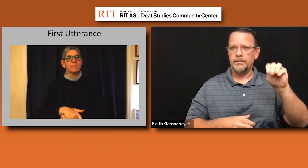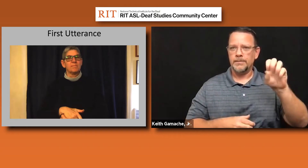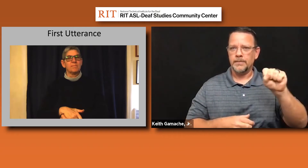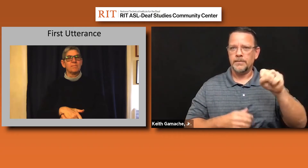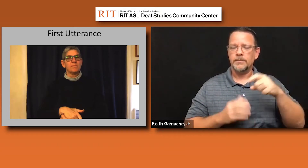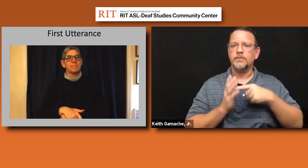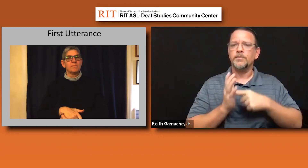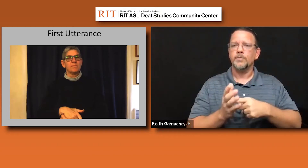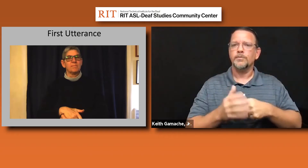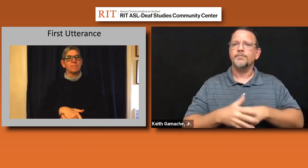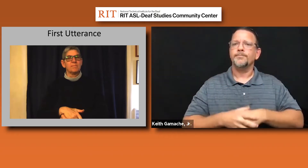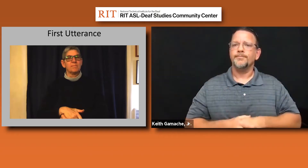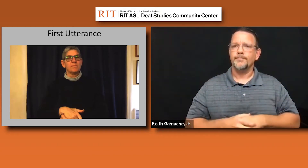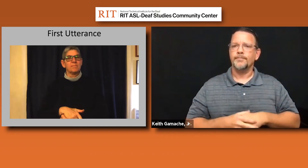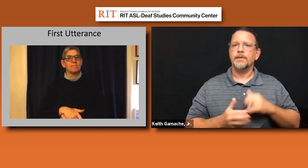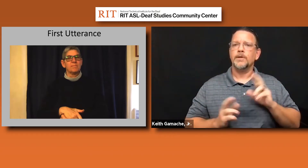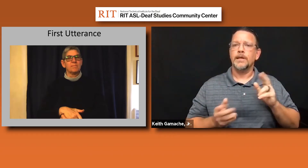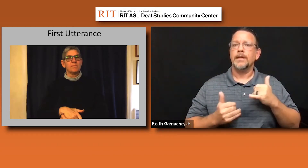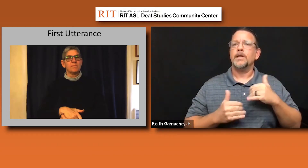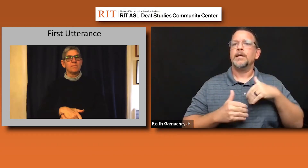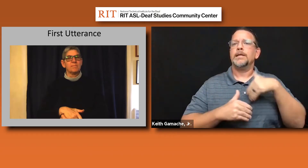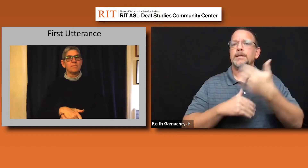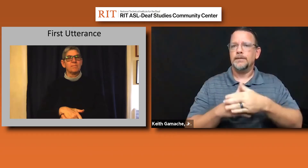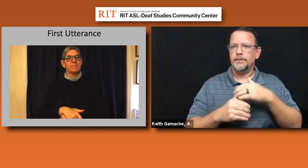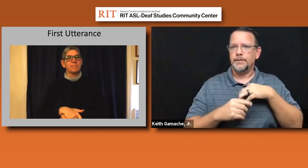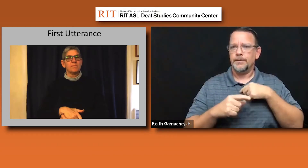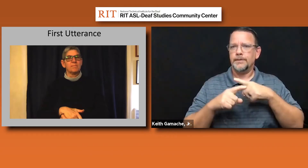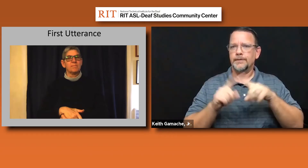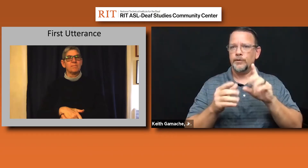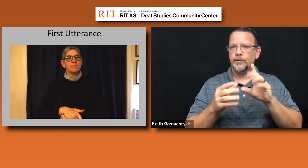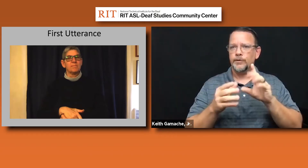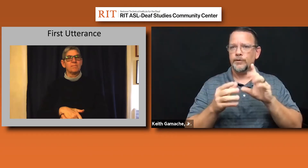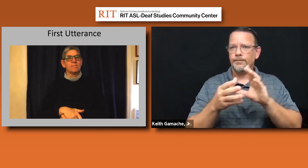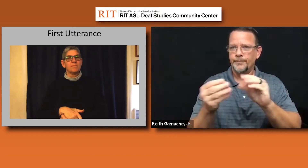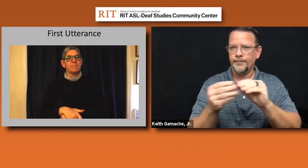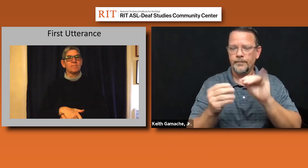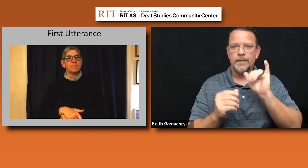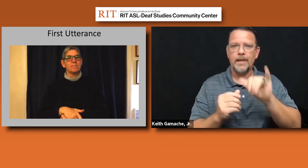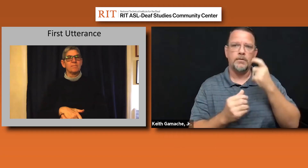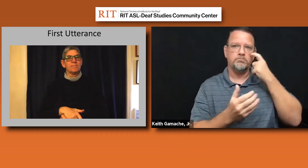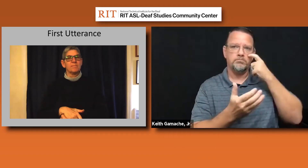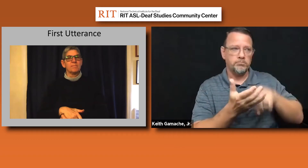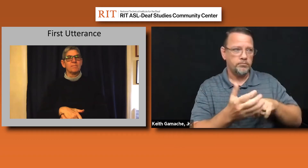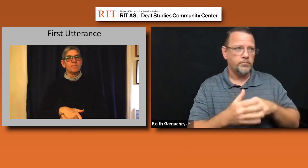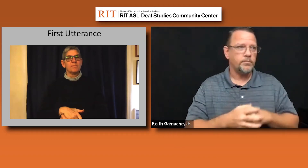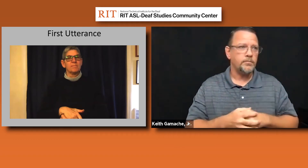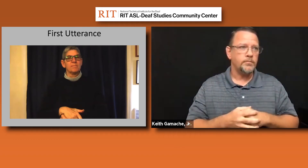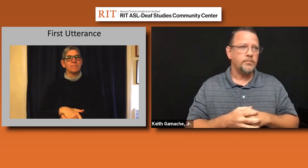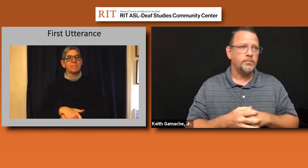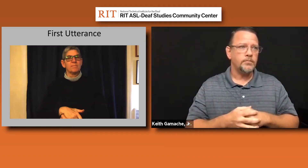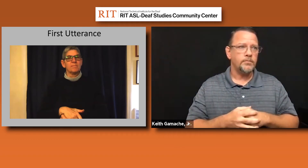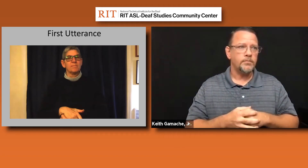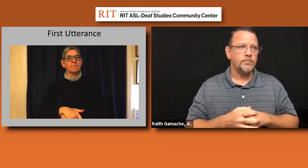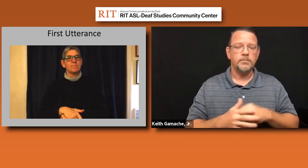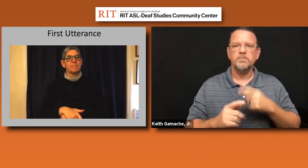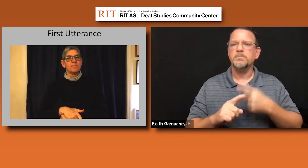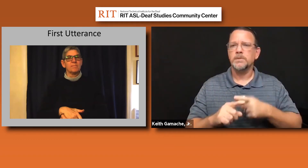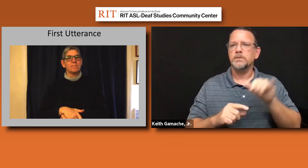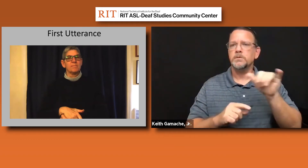This is a non-manual signal to indicate that this thought is complete and she's now going on to the next point, so that's one indicator.